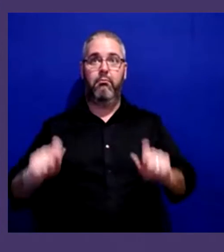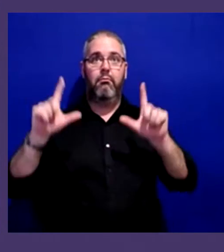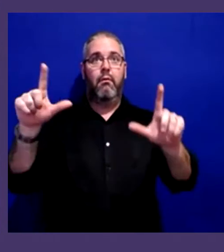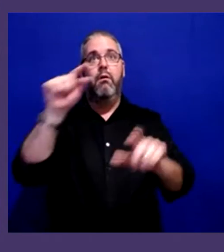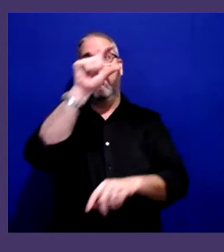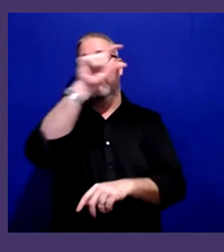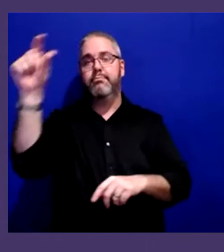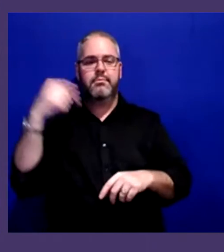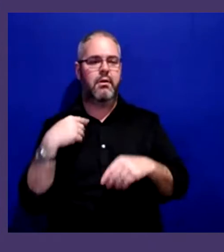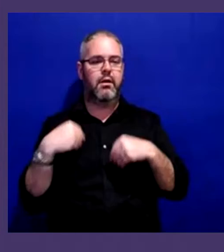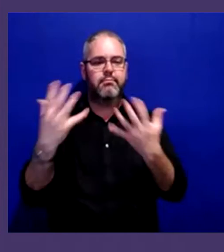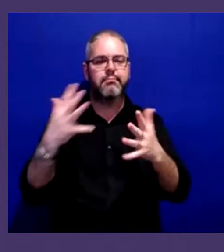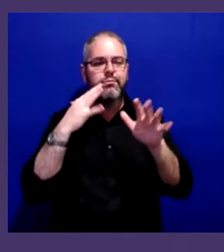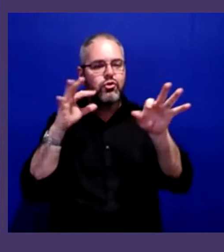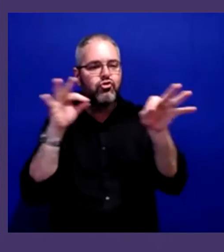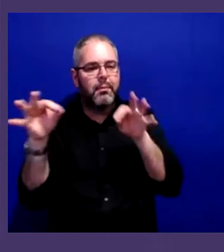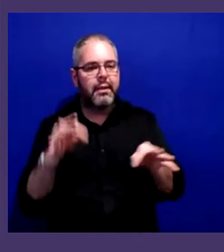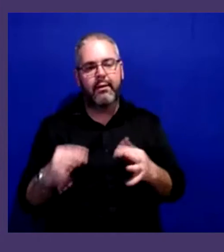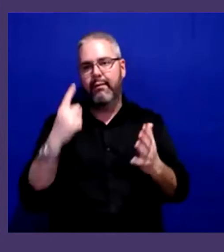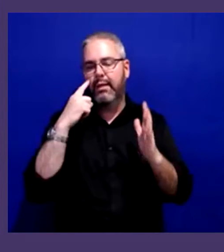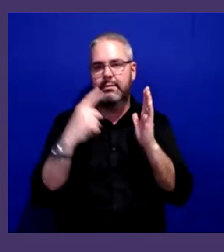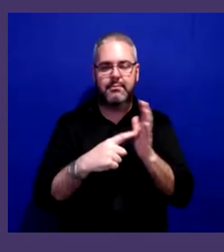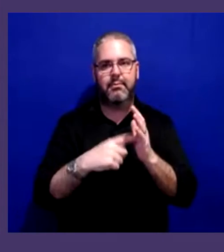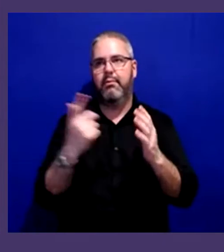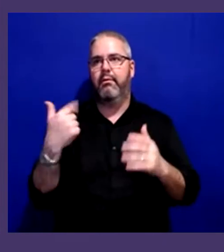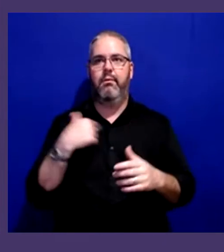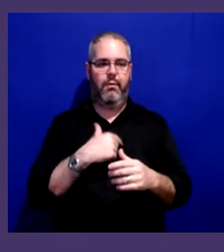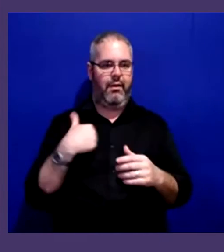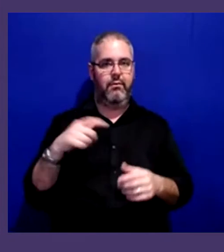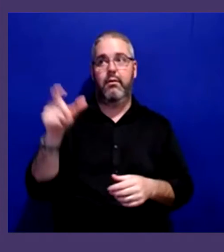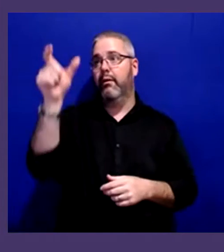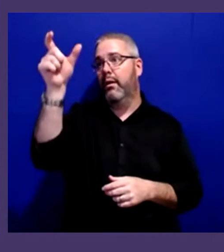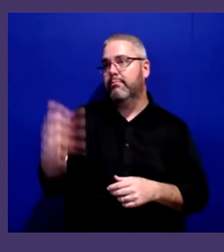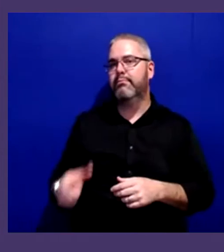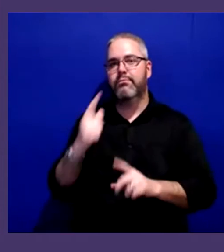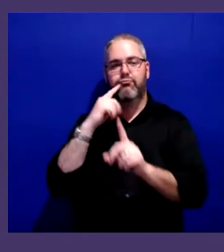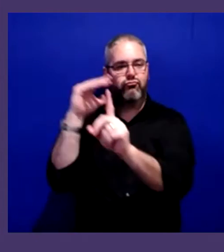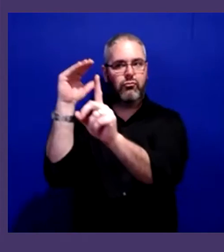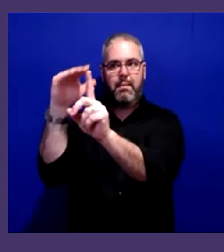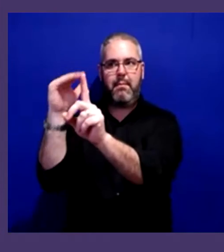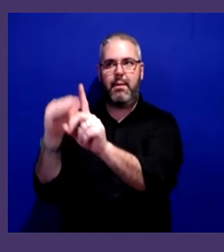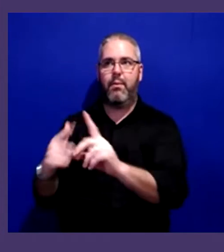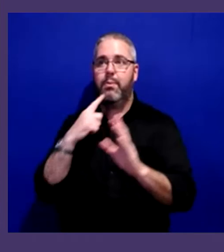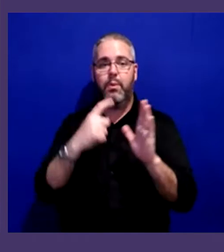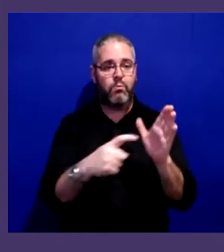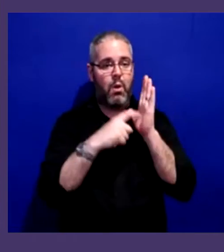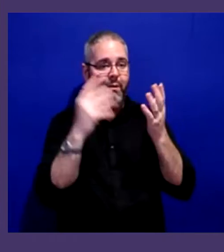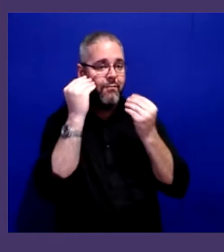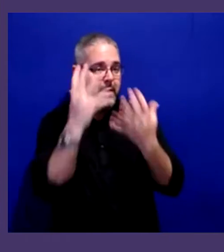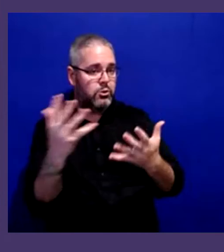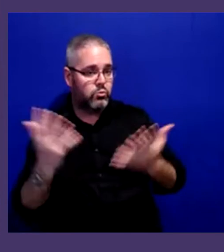descriptions alongside fields to remind people what is required information. And I also want to